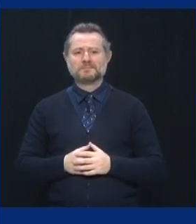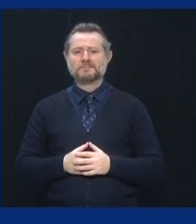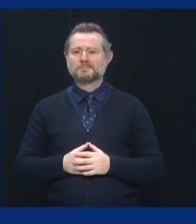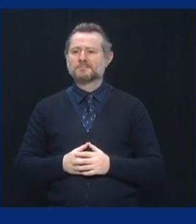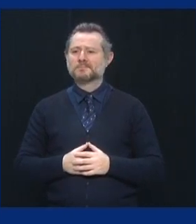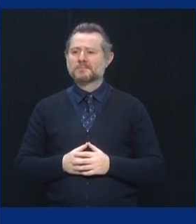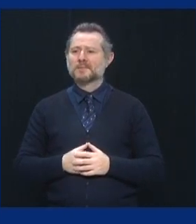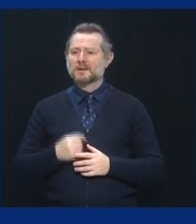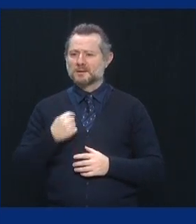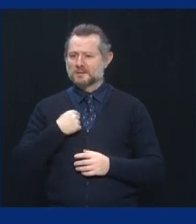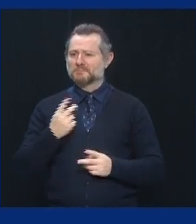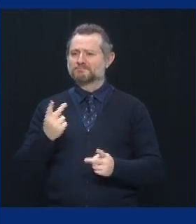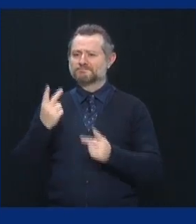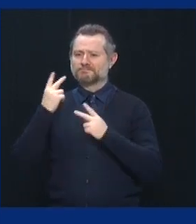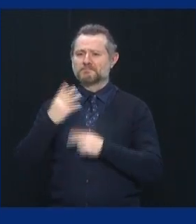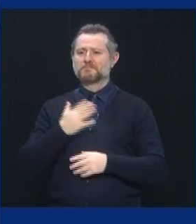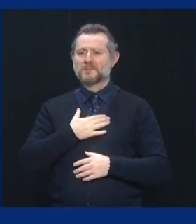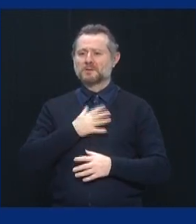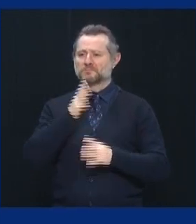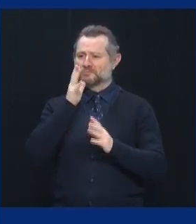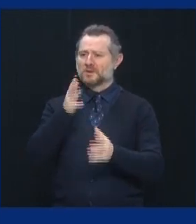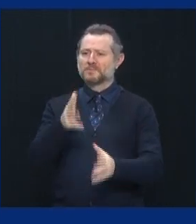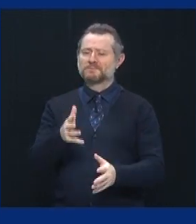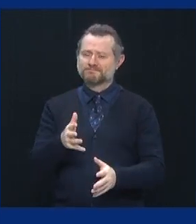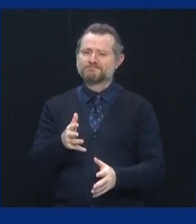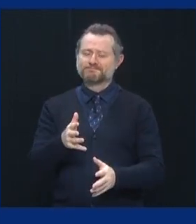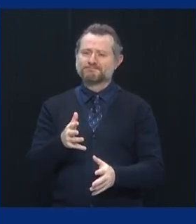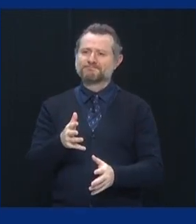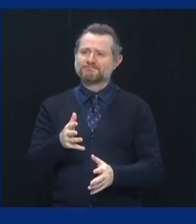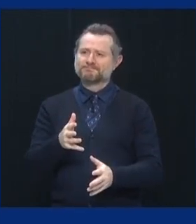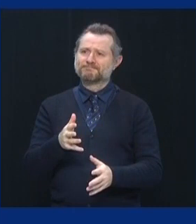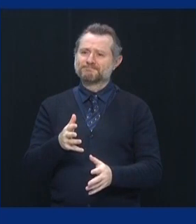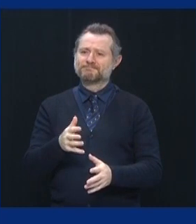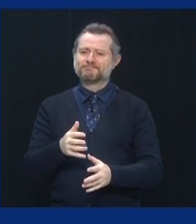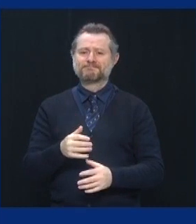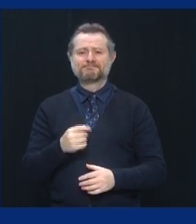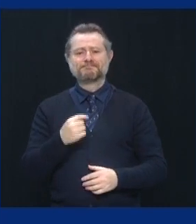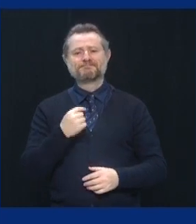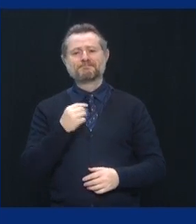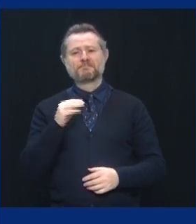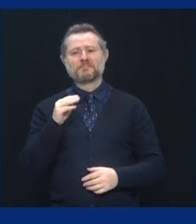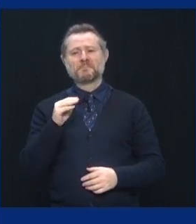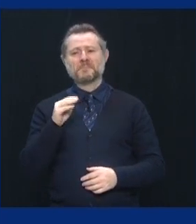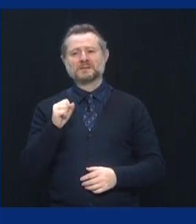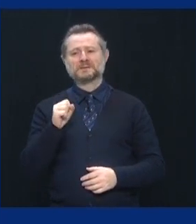OUR FAMILIES LIVE HERE. OUR GRANDPARENTS, WE COME TO VISIT THEM HERE.